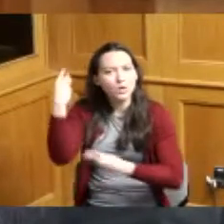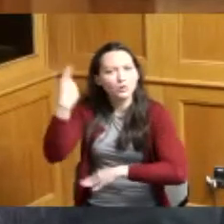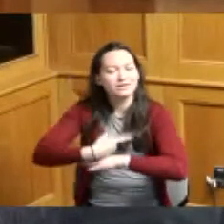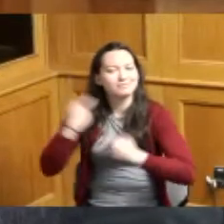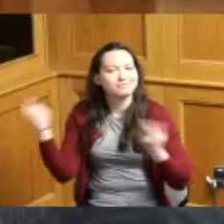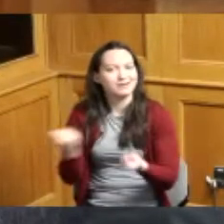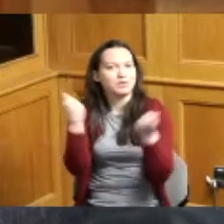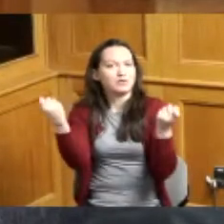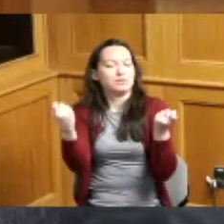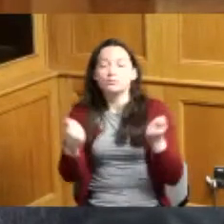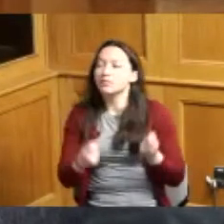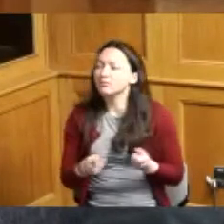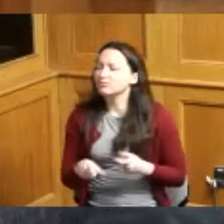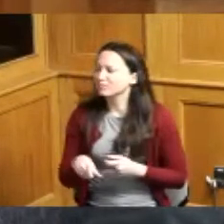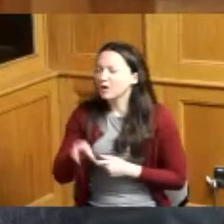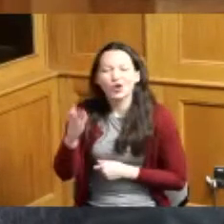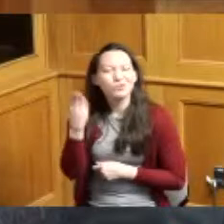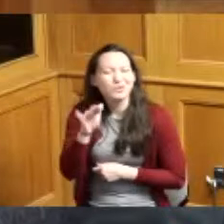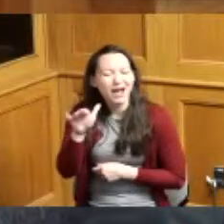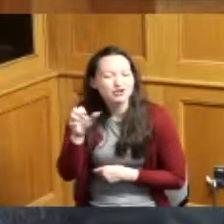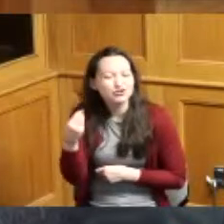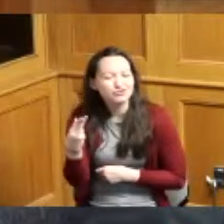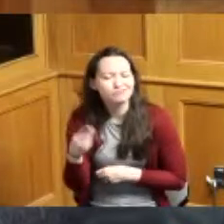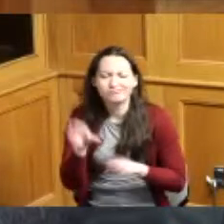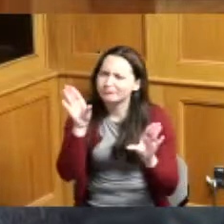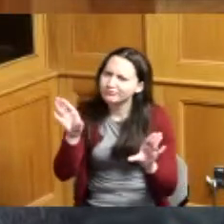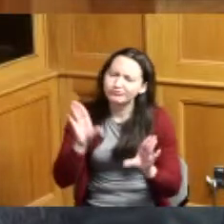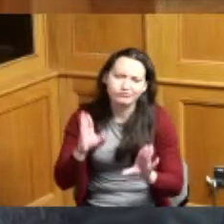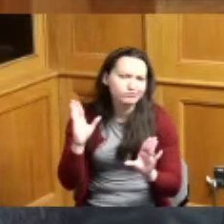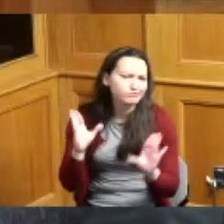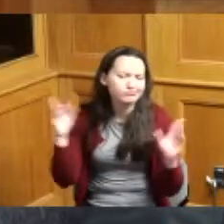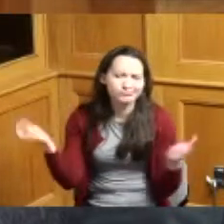um especially the one in Blue Ash where there was a wonderful ceremony they do it every year